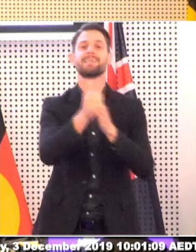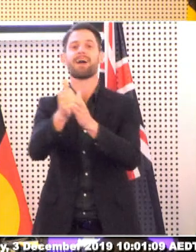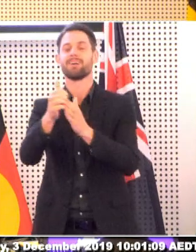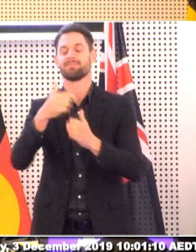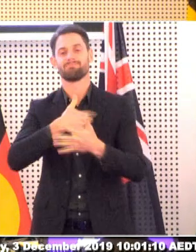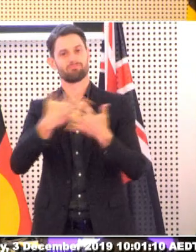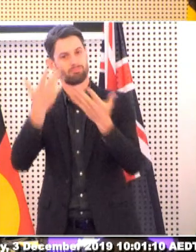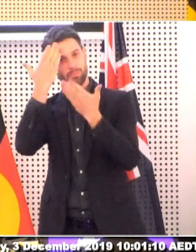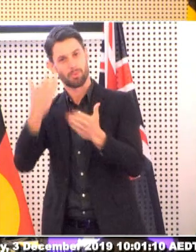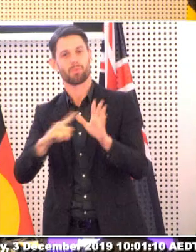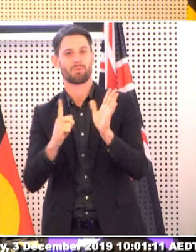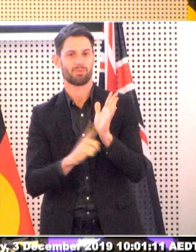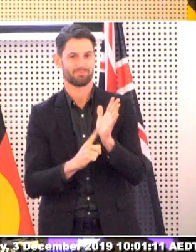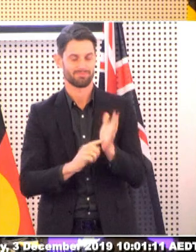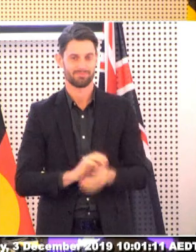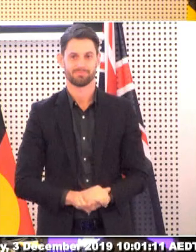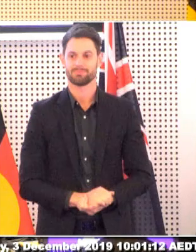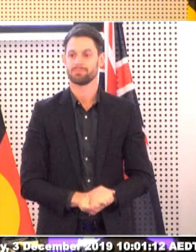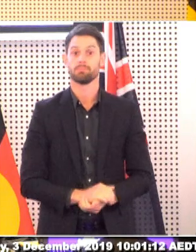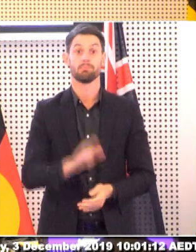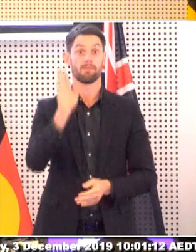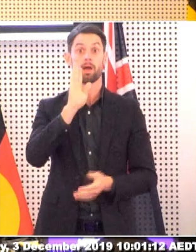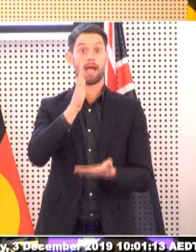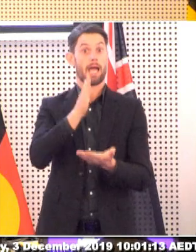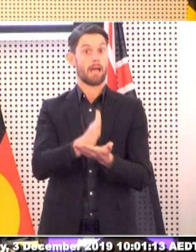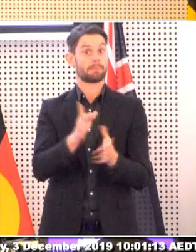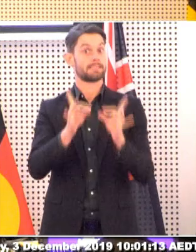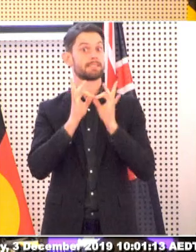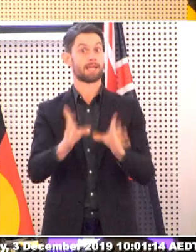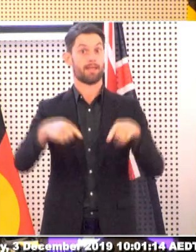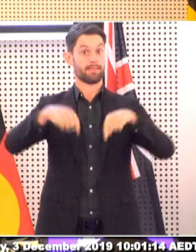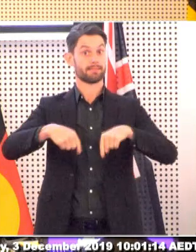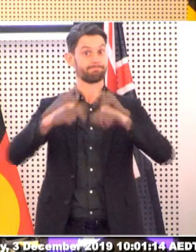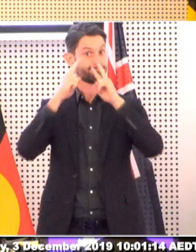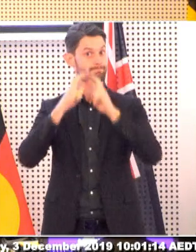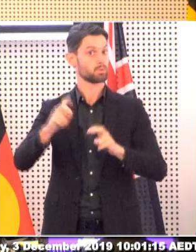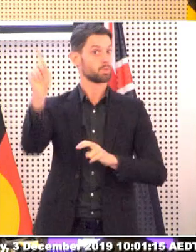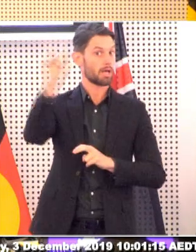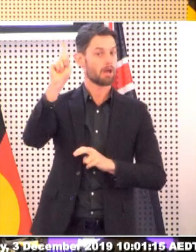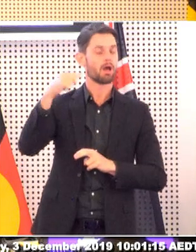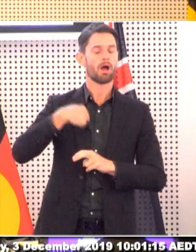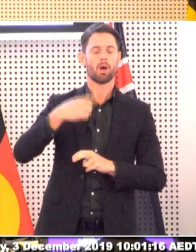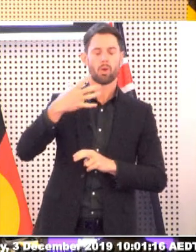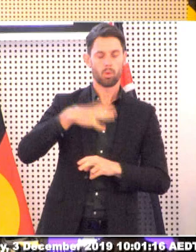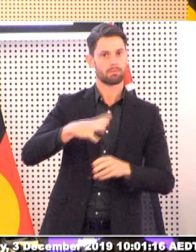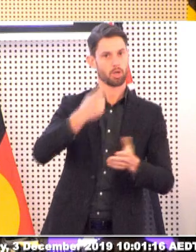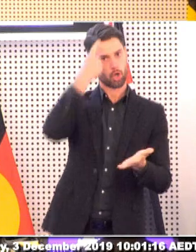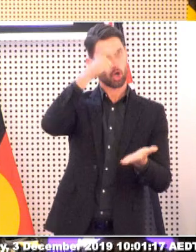Before we commence the hearing proper, I wish to acknowledge that today is the 2019